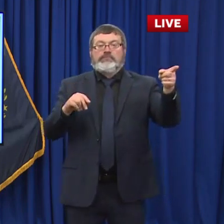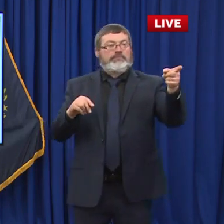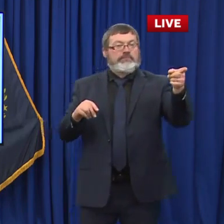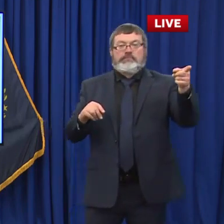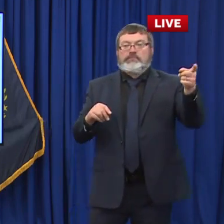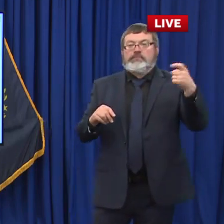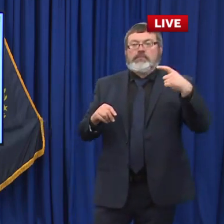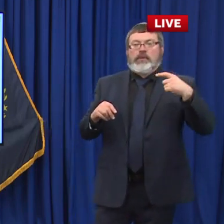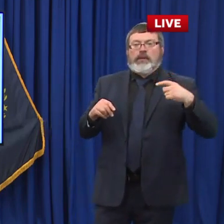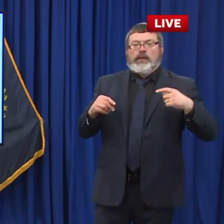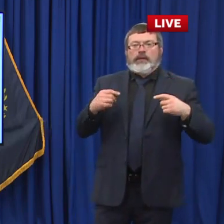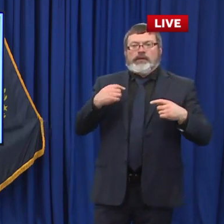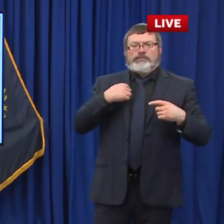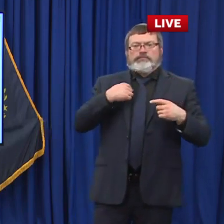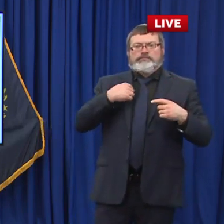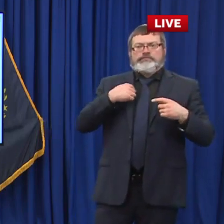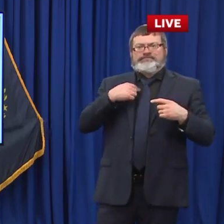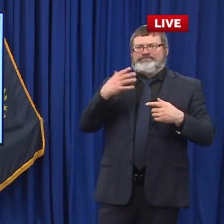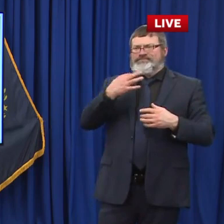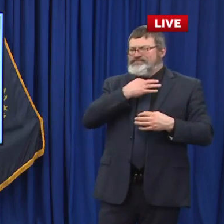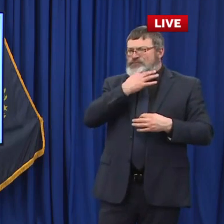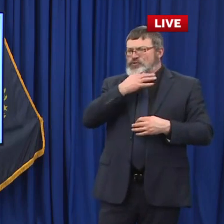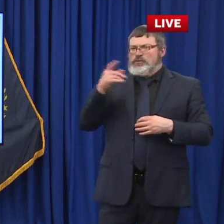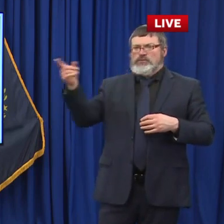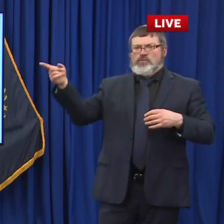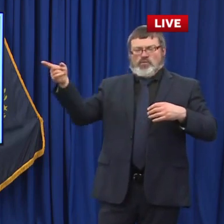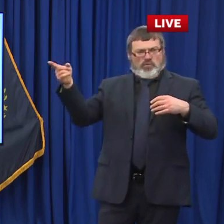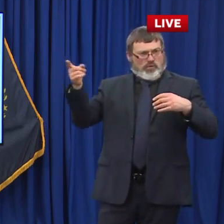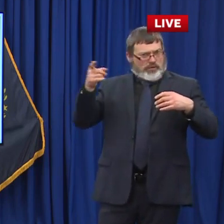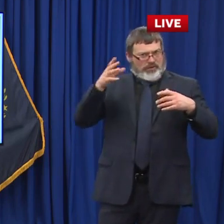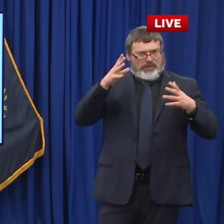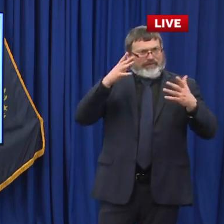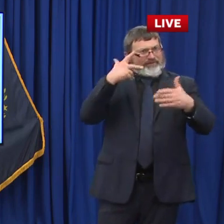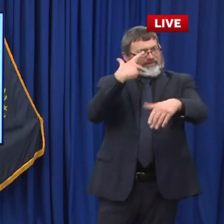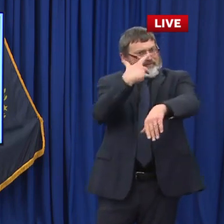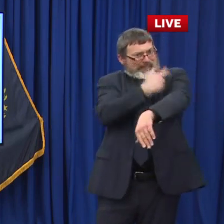WITH THAT, WE CAN OPEN IT UP FOR QUESTIONS.